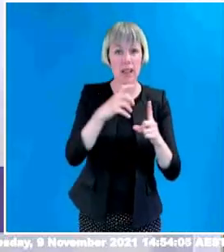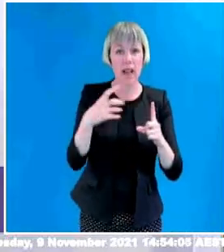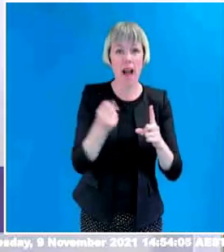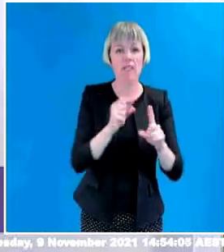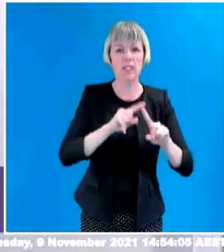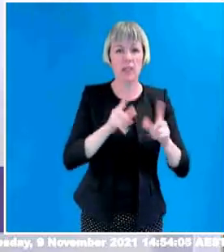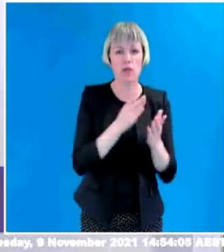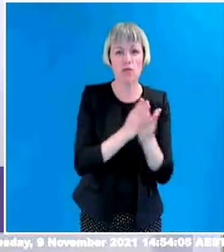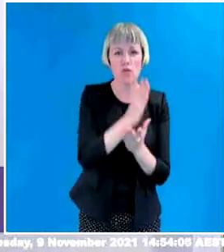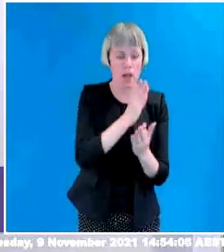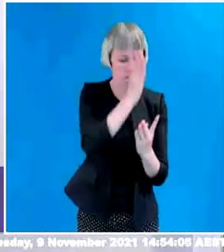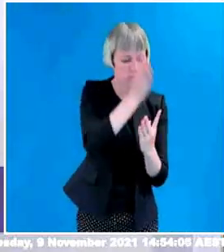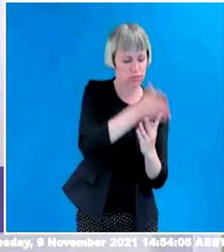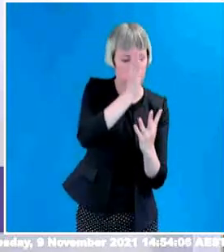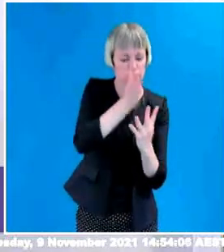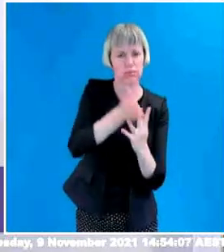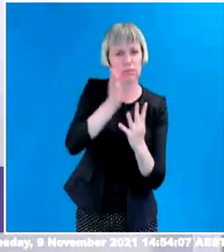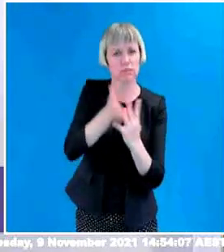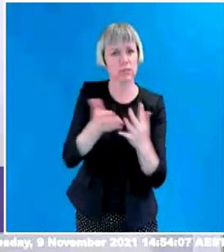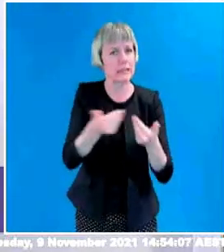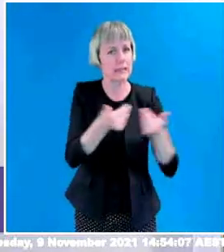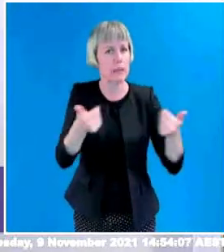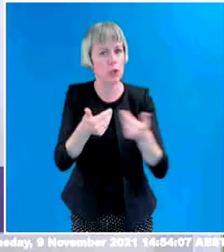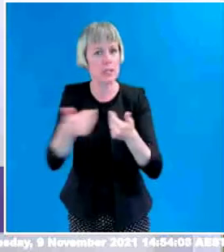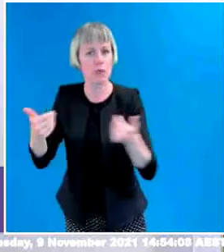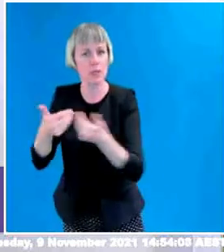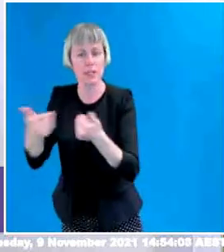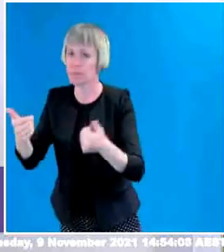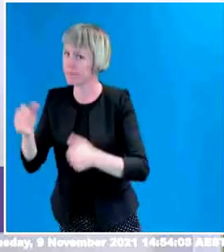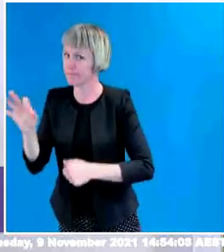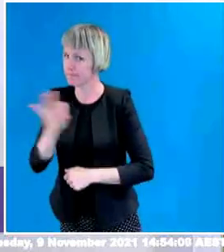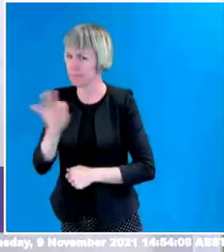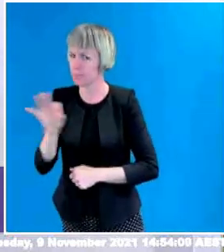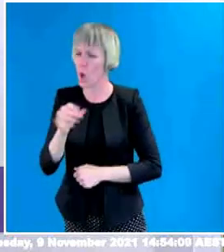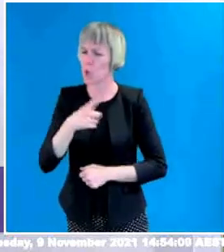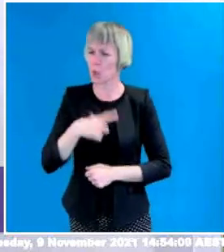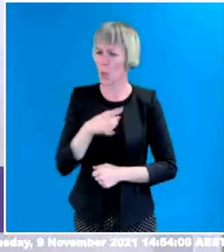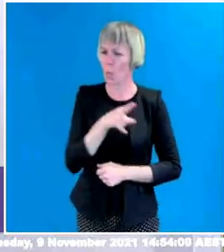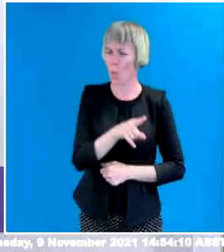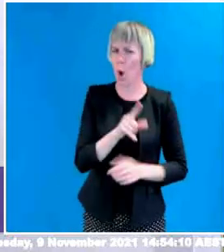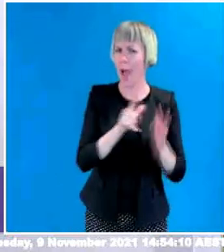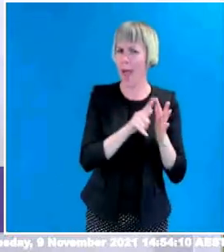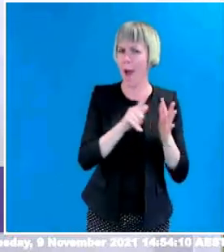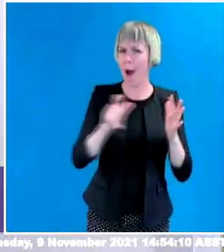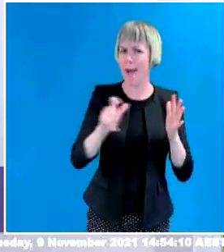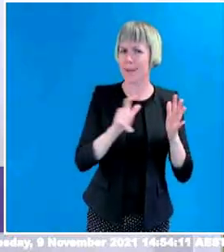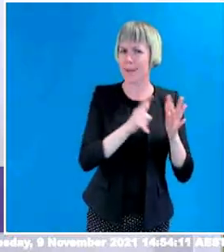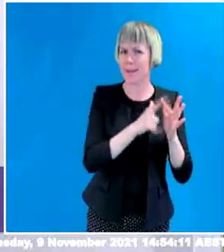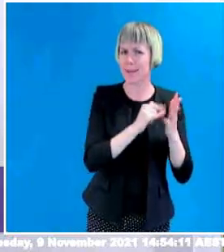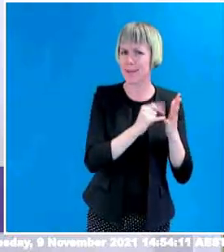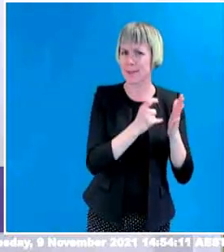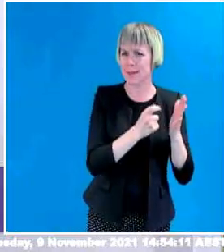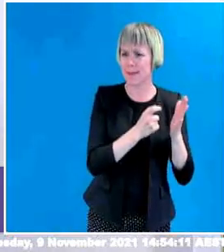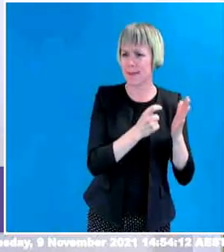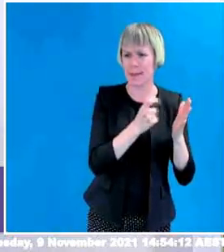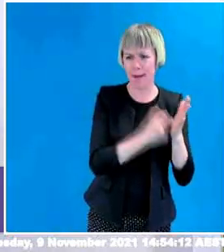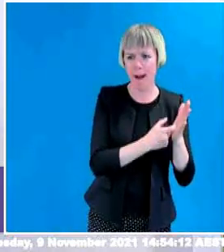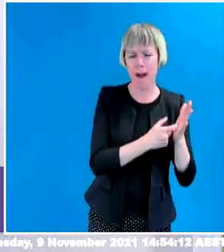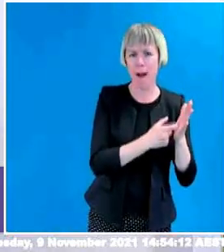So how is it that the ICESCR model really informs the way in which the CRPD